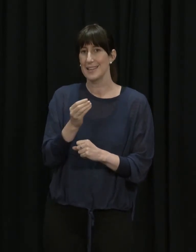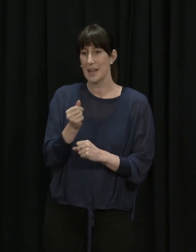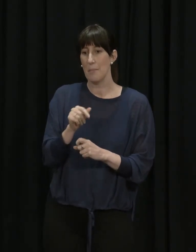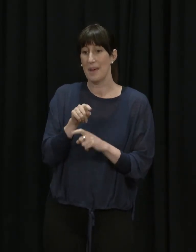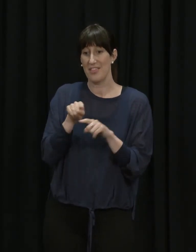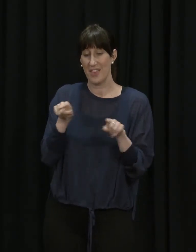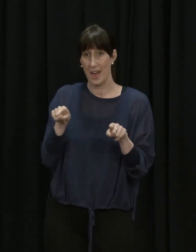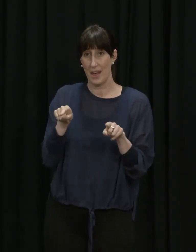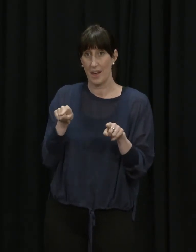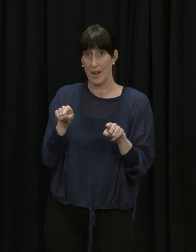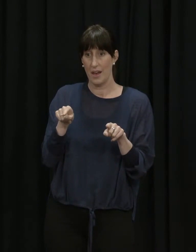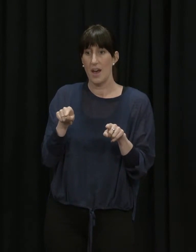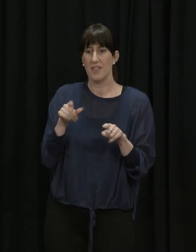high dependency unit. Today